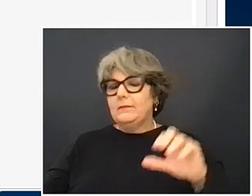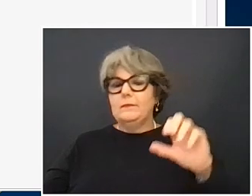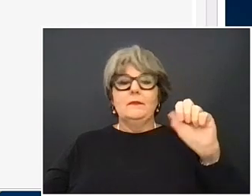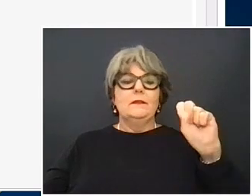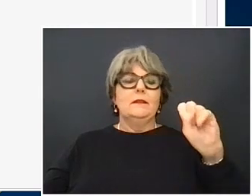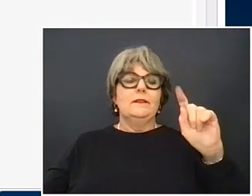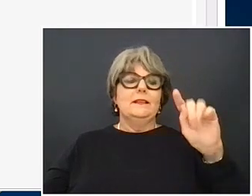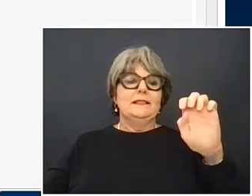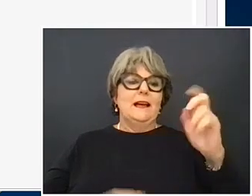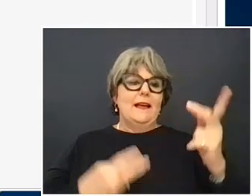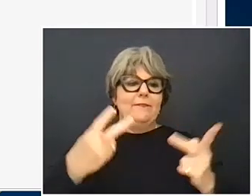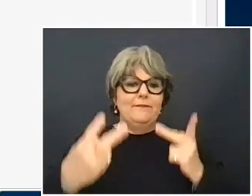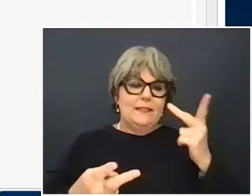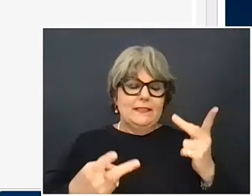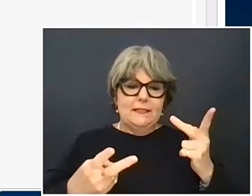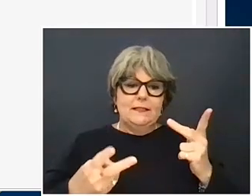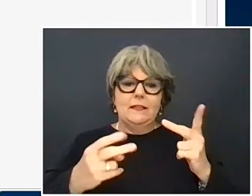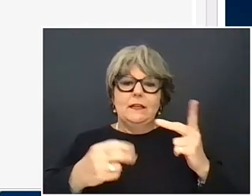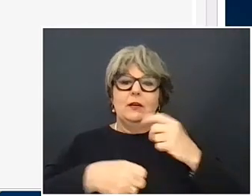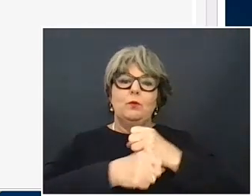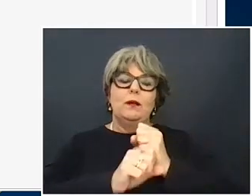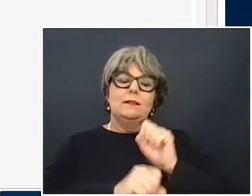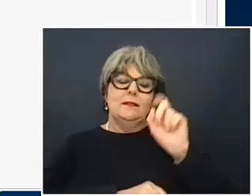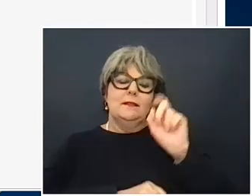composition of that, of that site visit